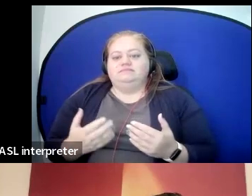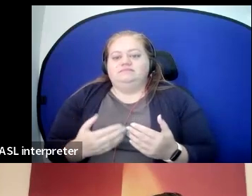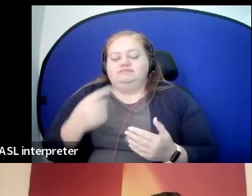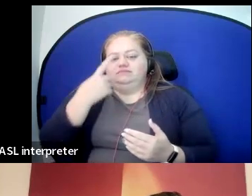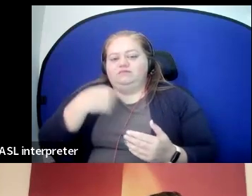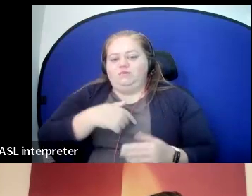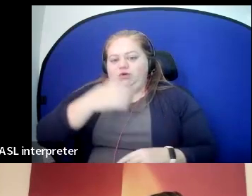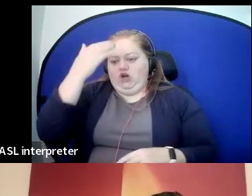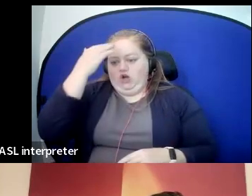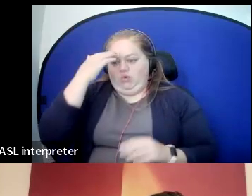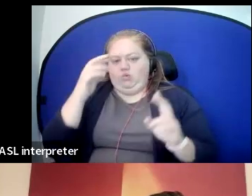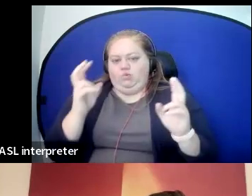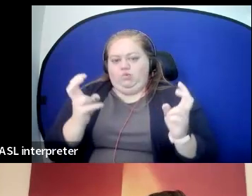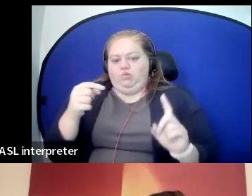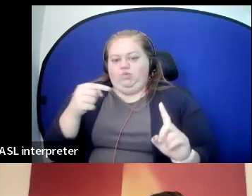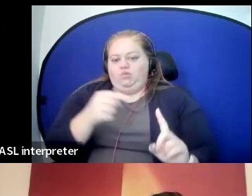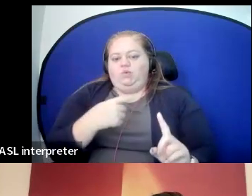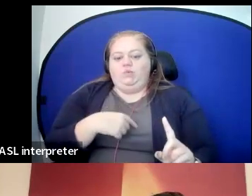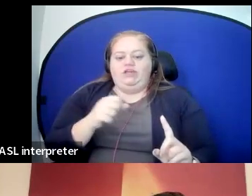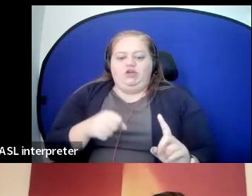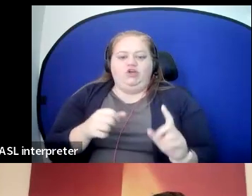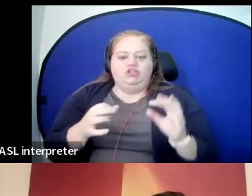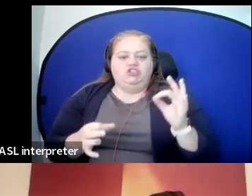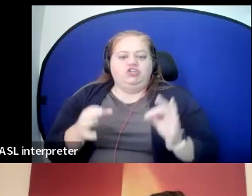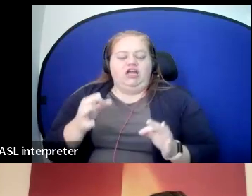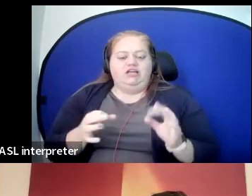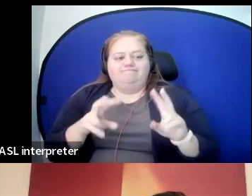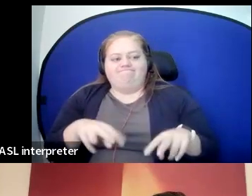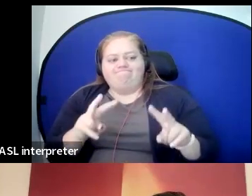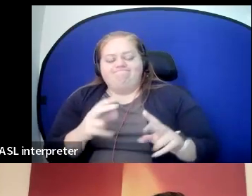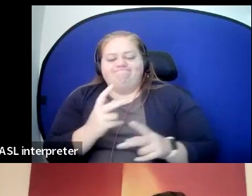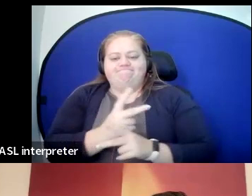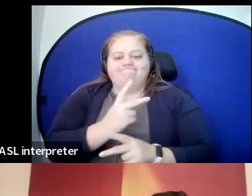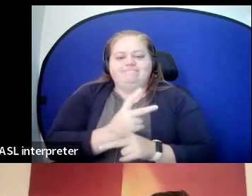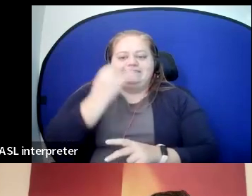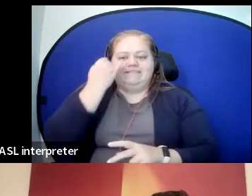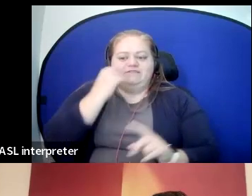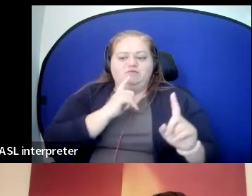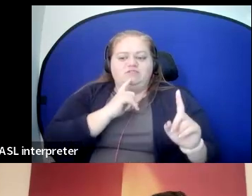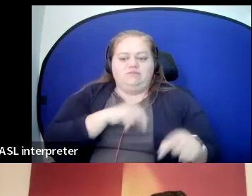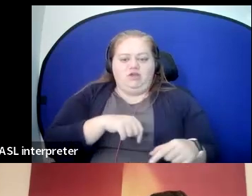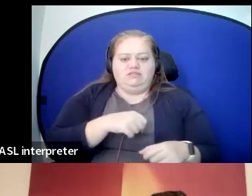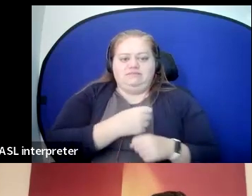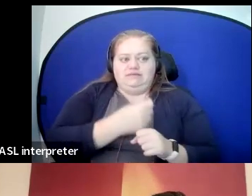So we were able to judge whether the responses make sense or they